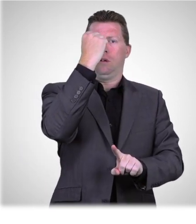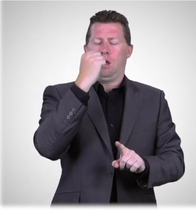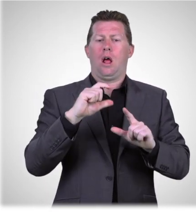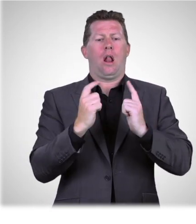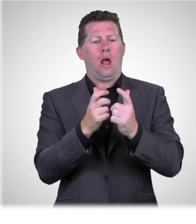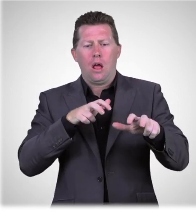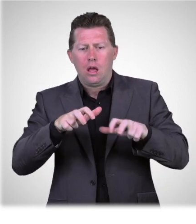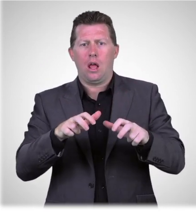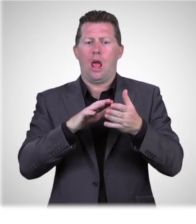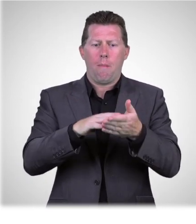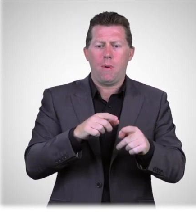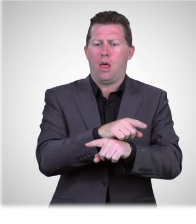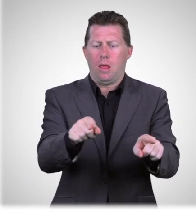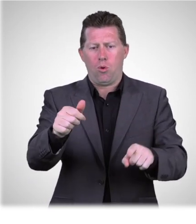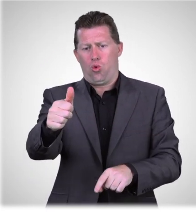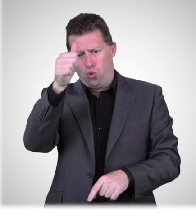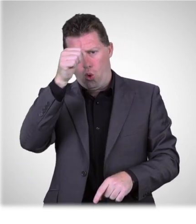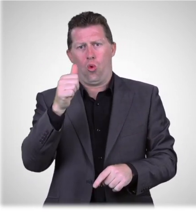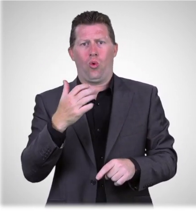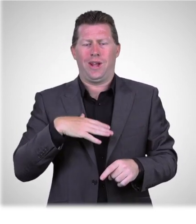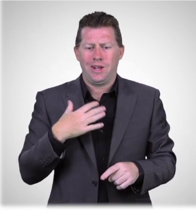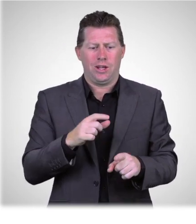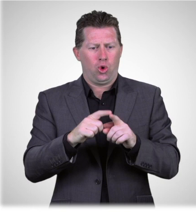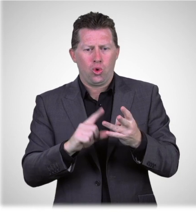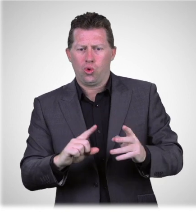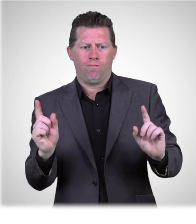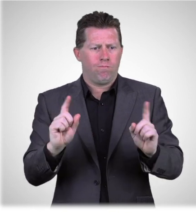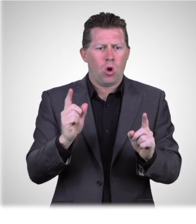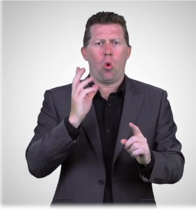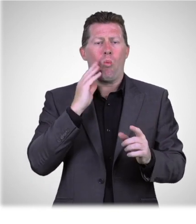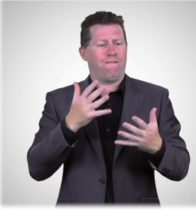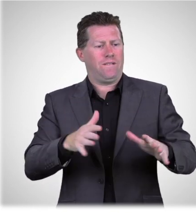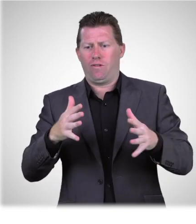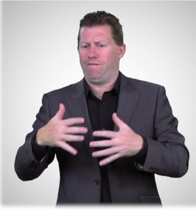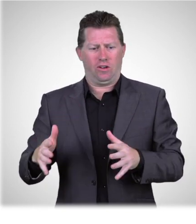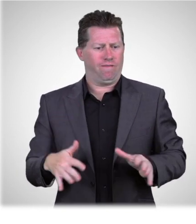help students identify what they should be able to say and do upon completing the lesson or activity.